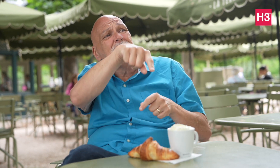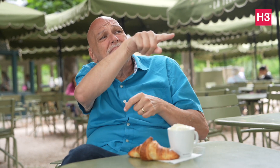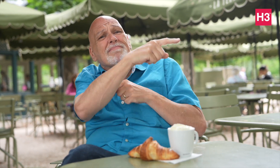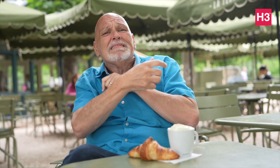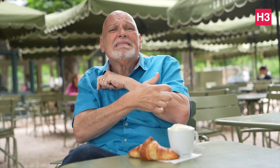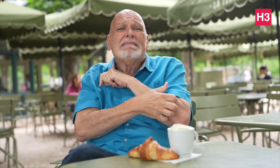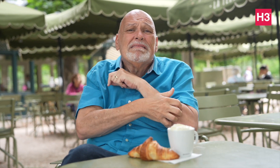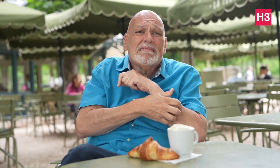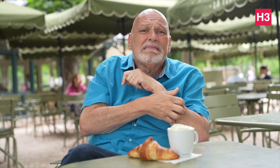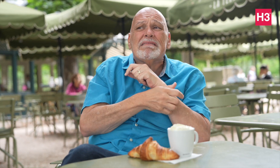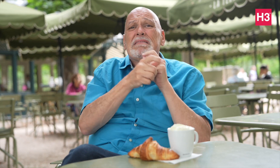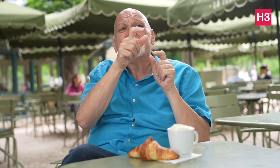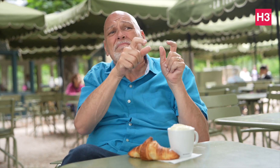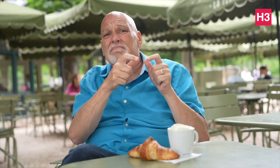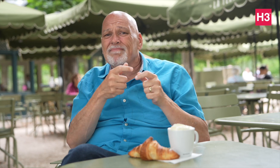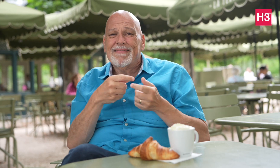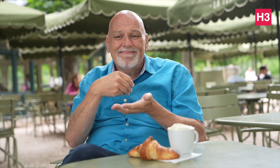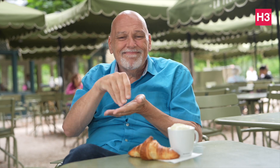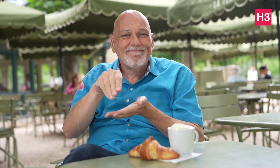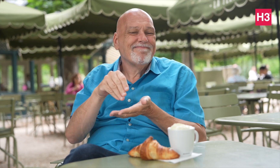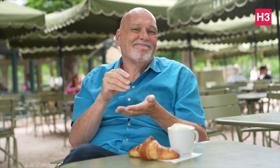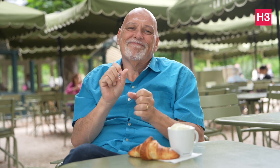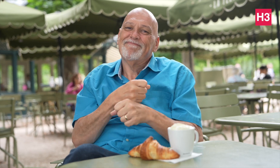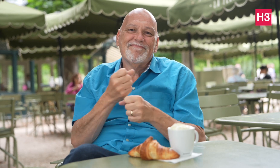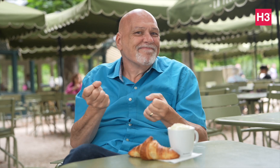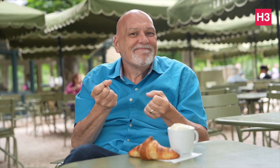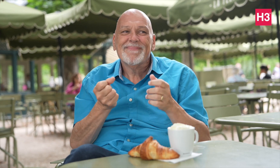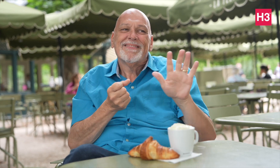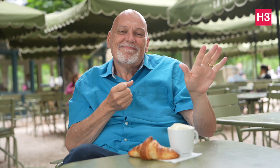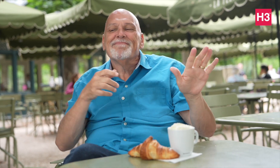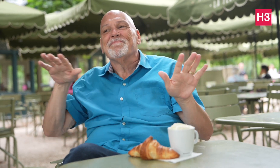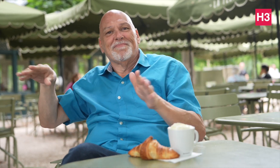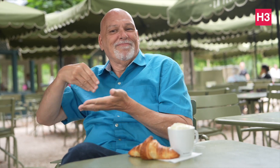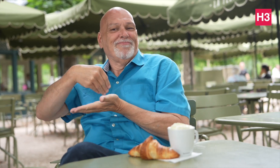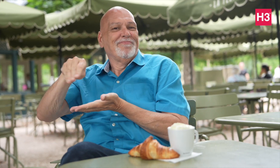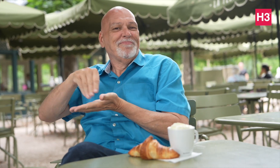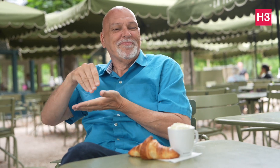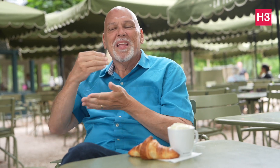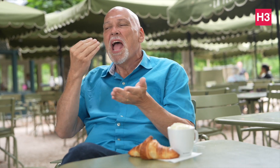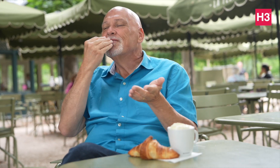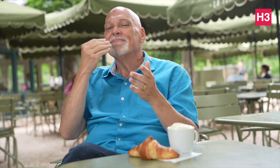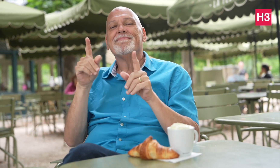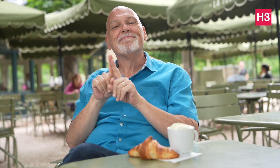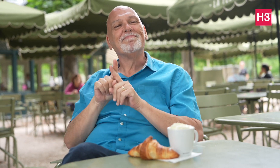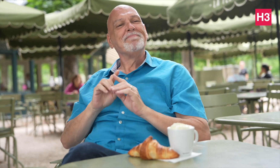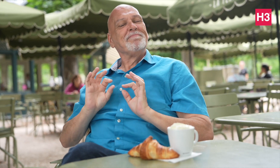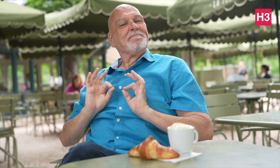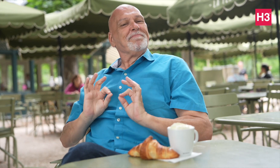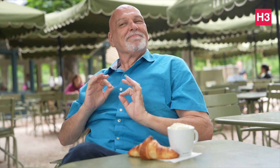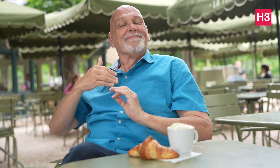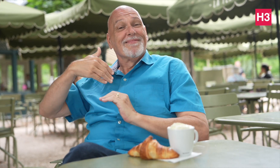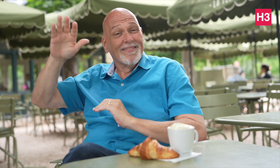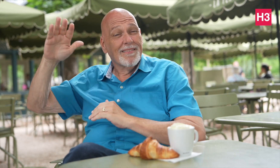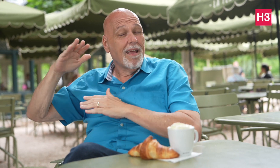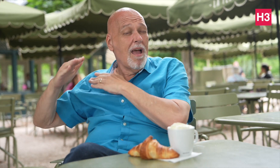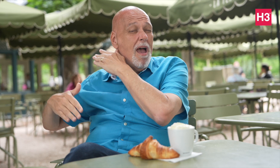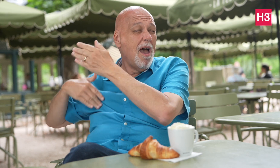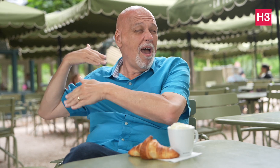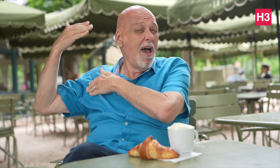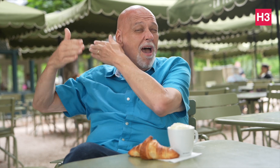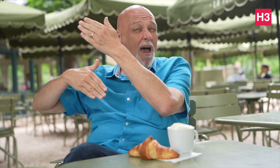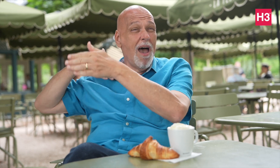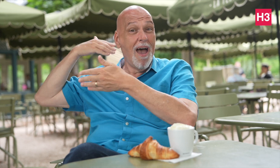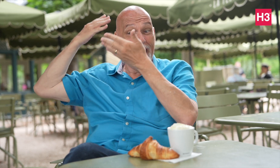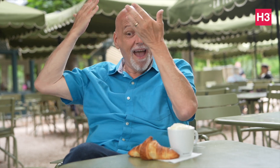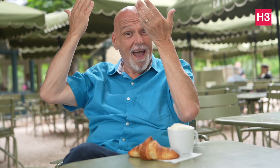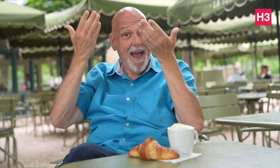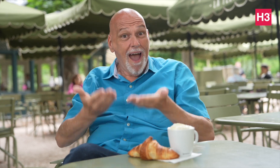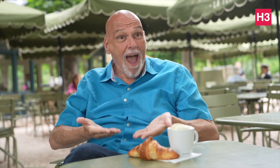At the time, they were considered a luxury, only affordable to the wealthy,